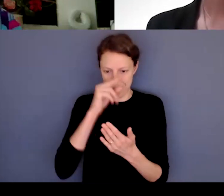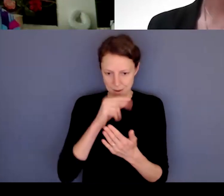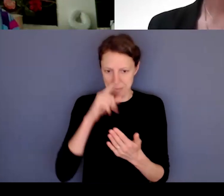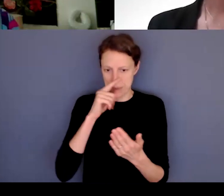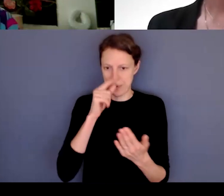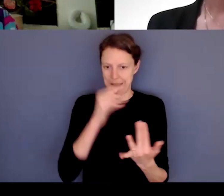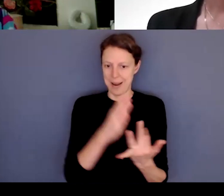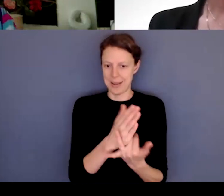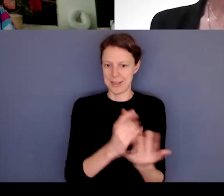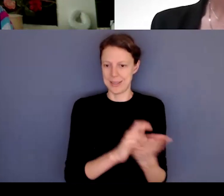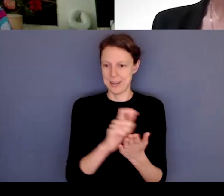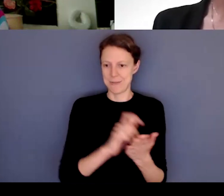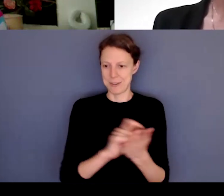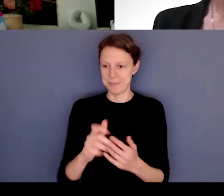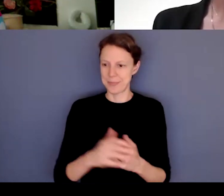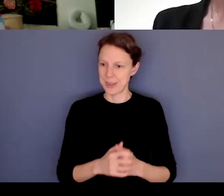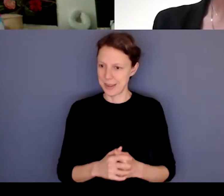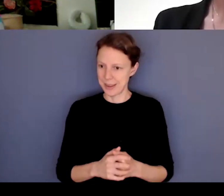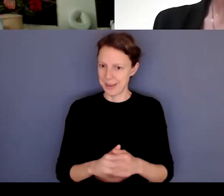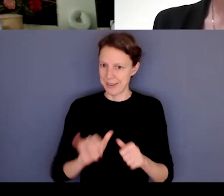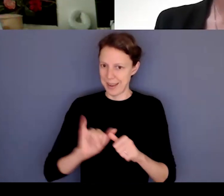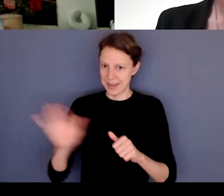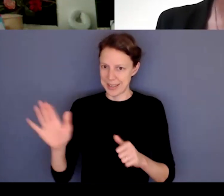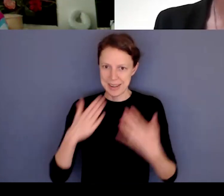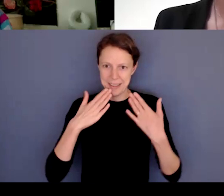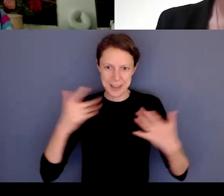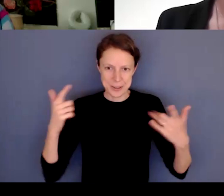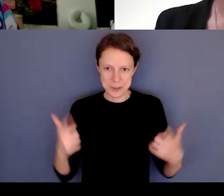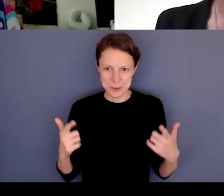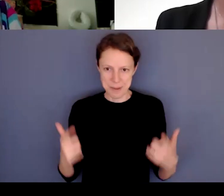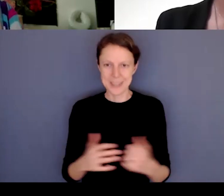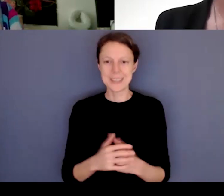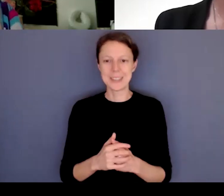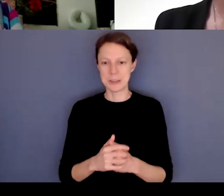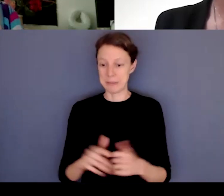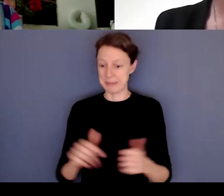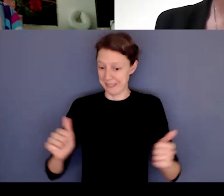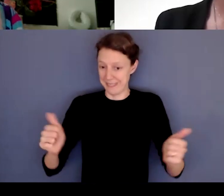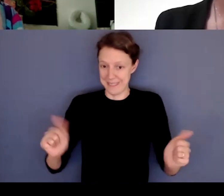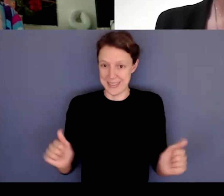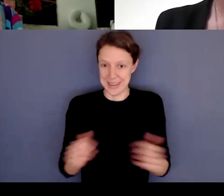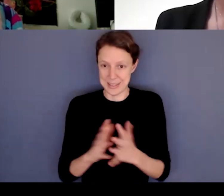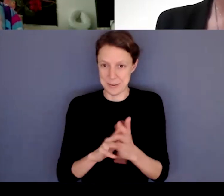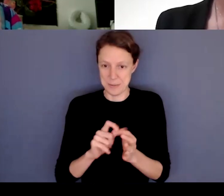Excellent, brilliant. Thank you so much. We've, reached the end of the webinar, and I know that there's still some questions